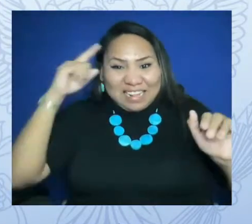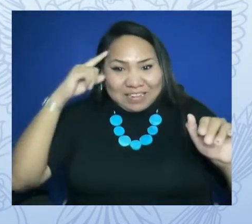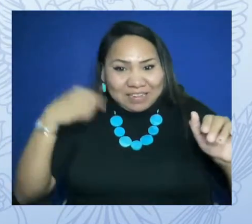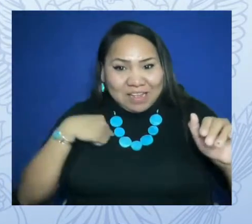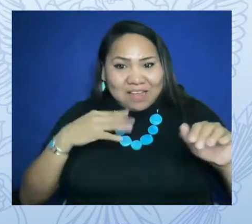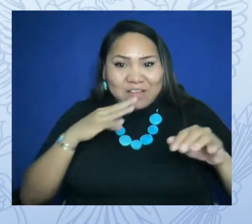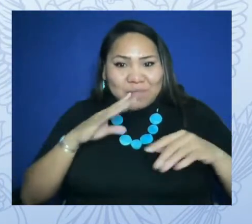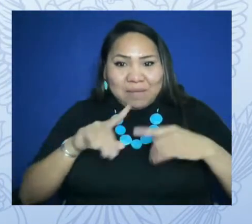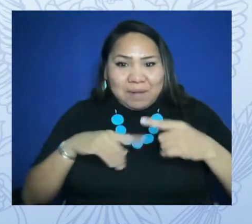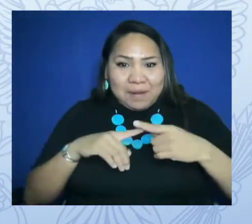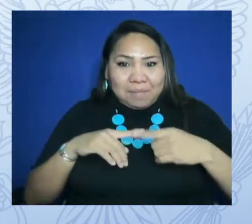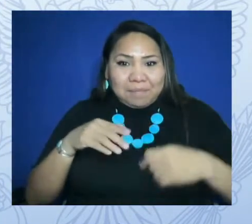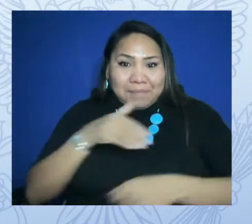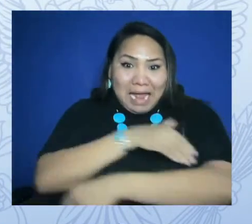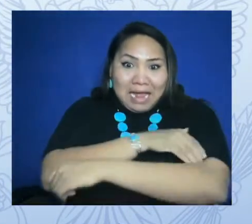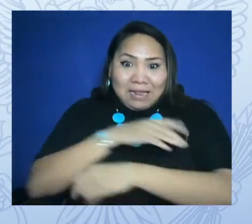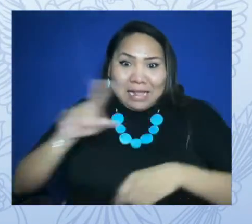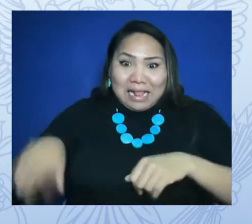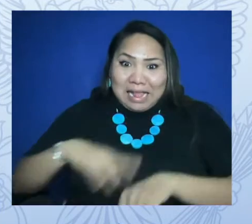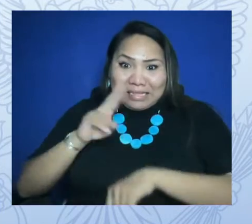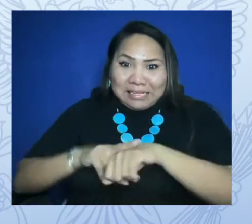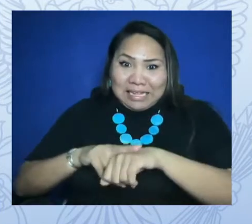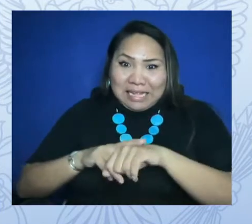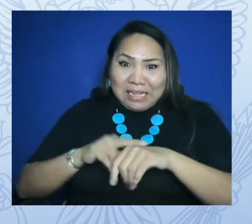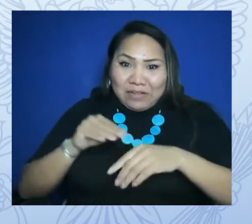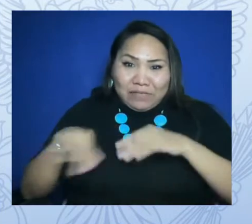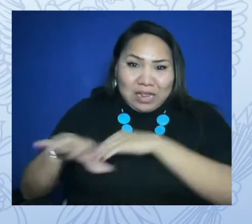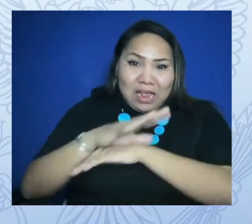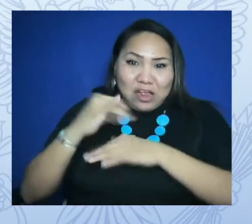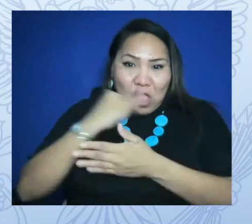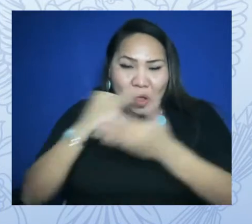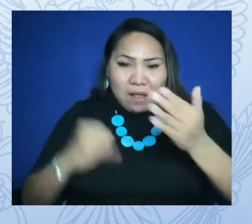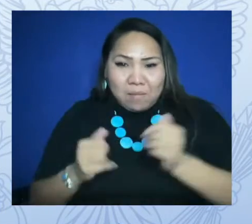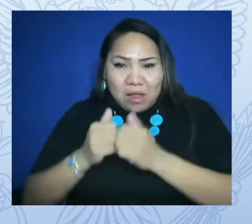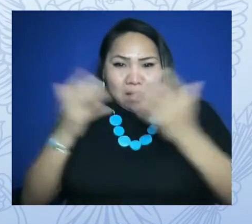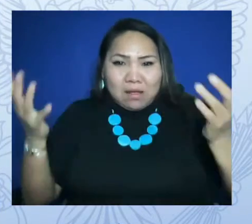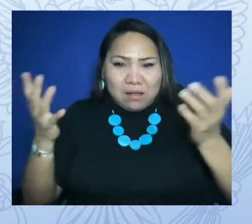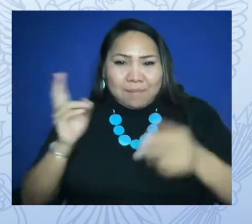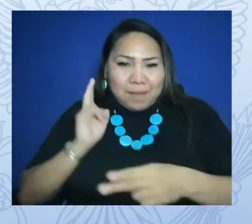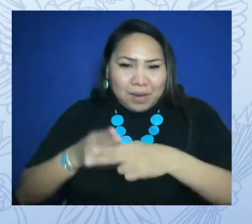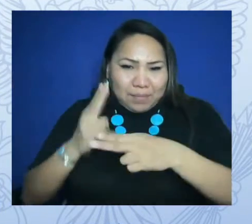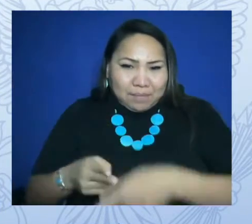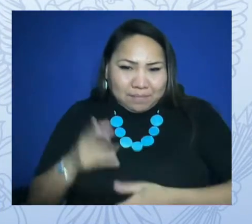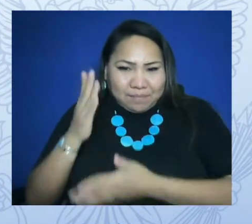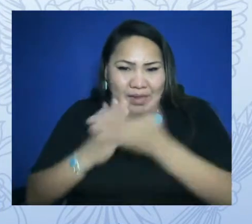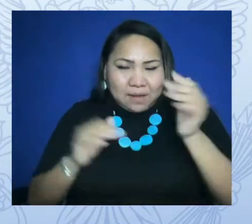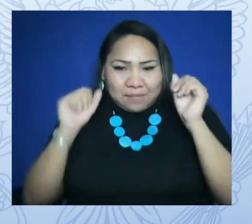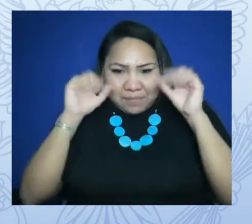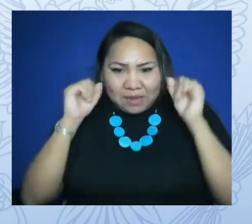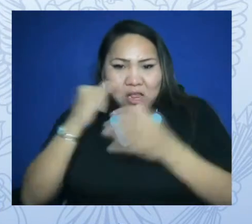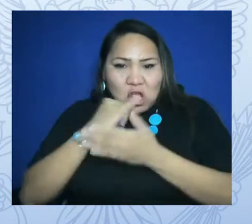without some amazing artist, did you? In a moment as soon as they clear off a few things on the stage,